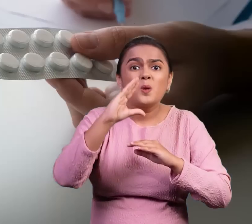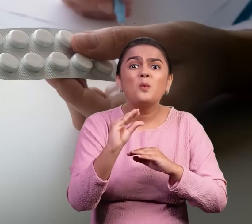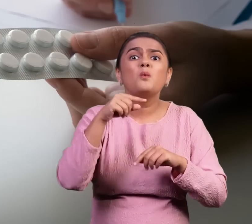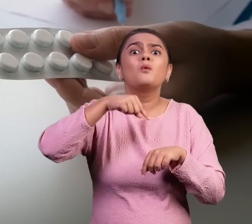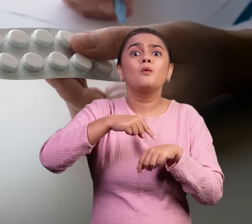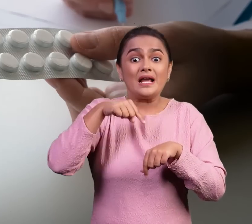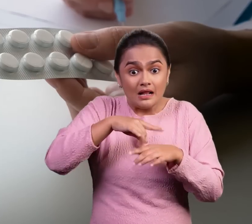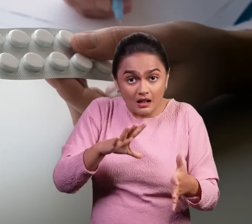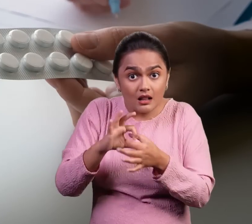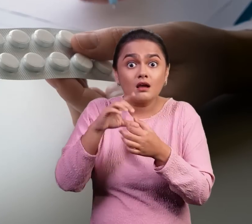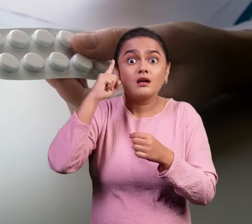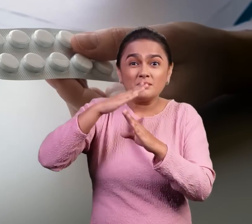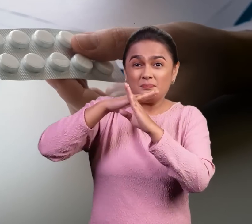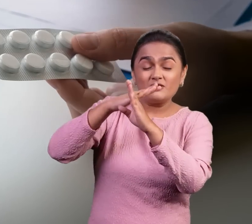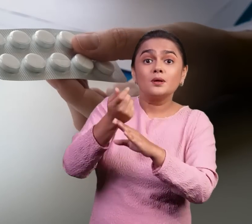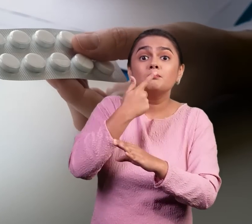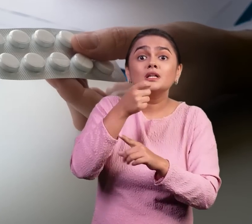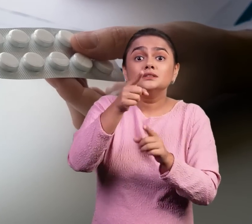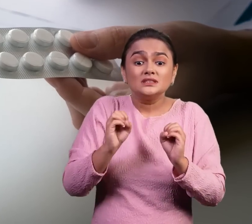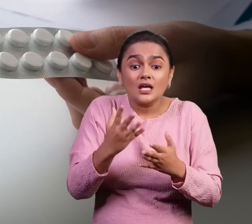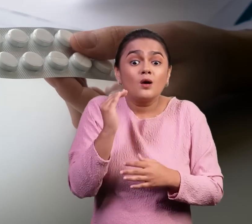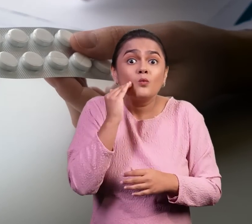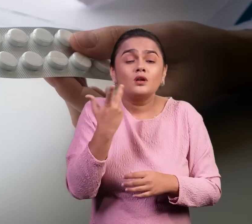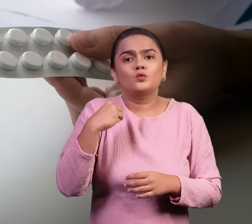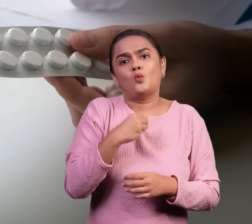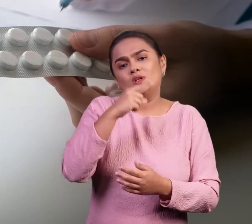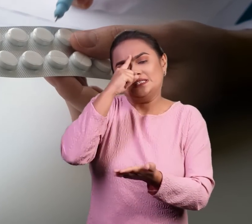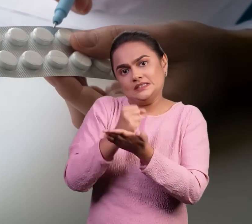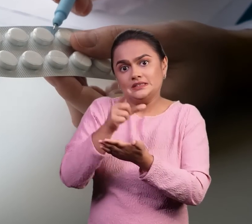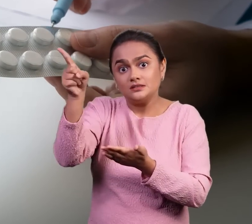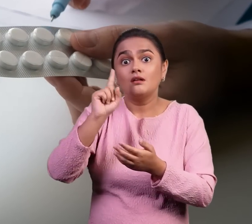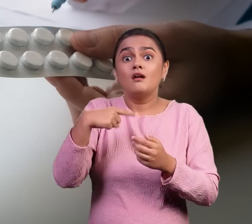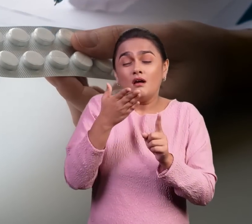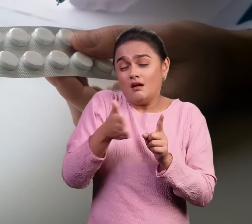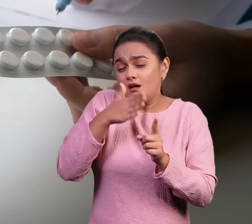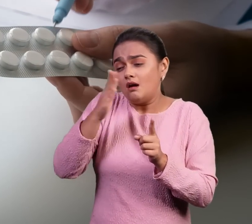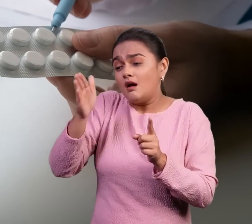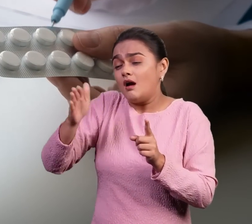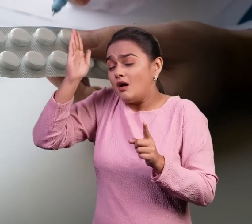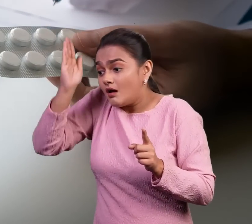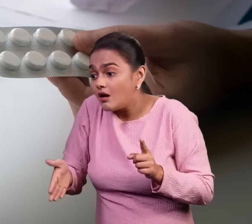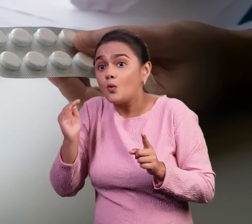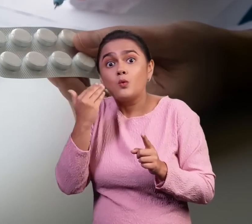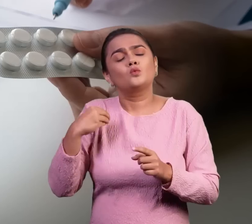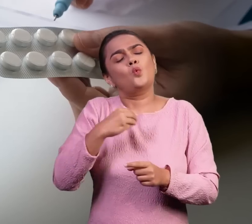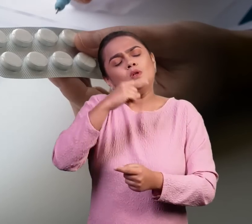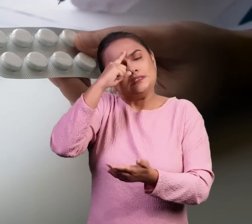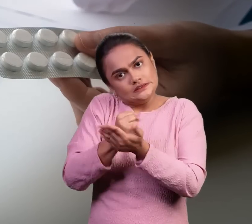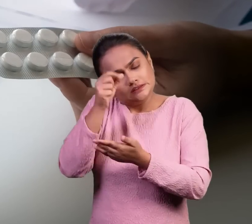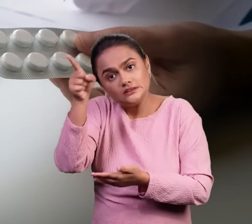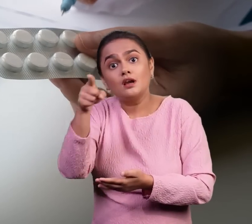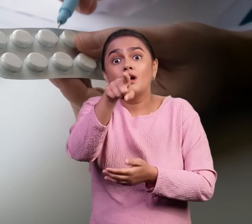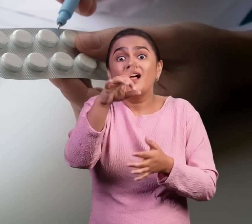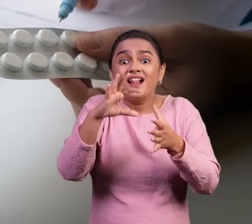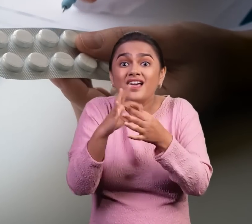Doctors will decide when and how long to give preventive medication based on the report.